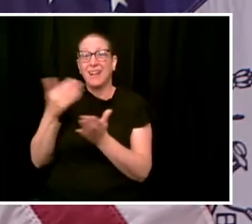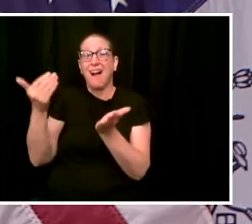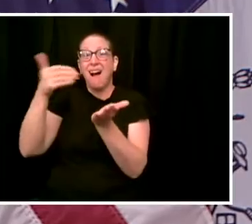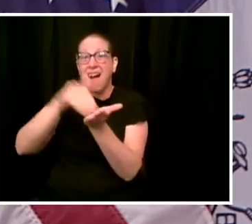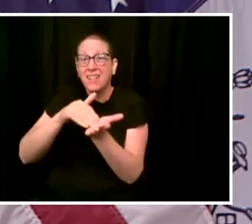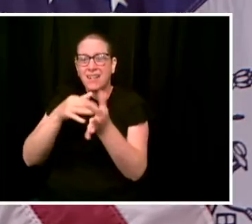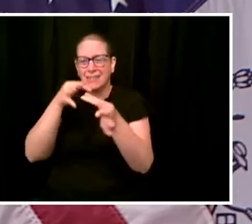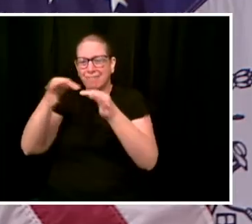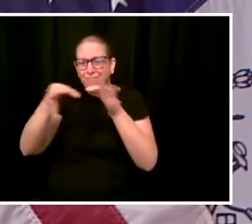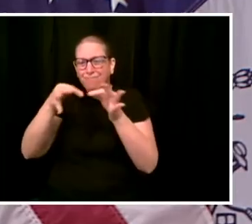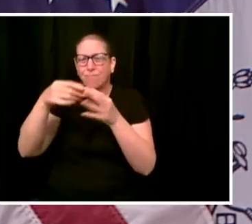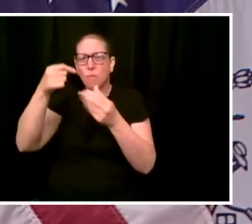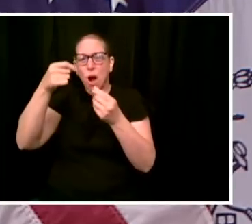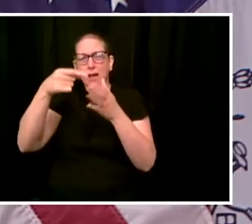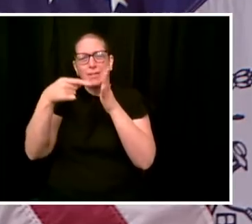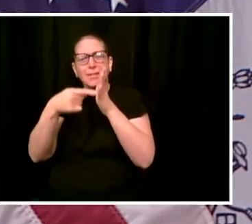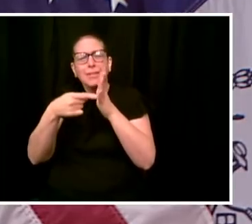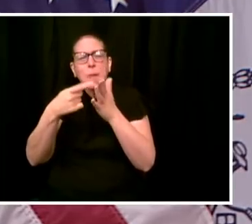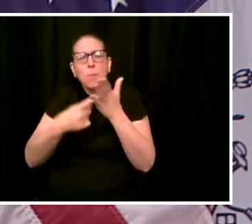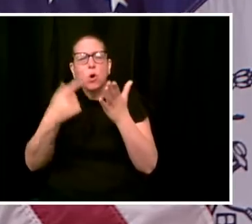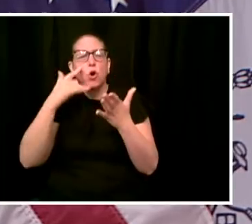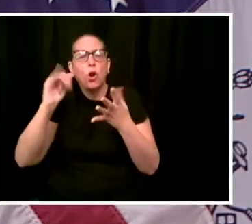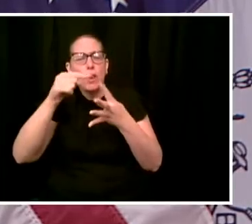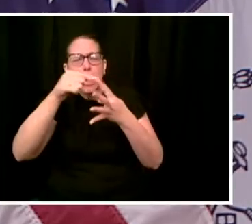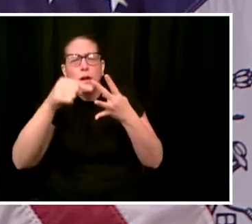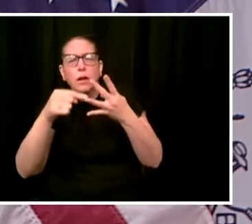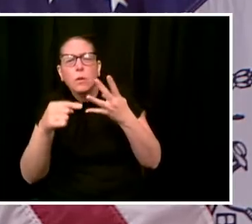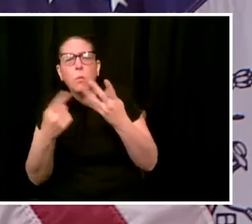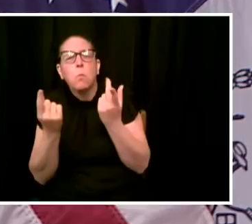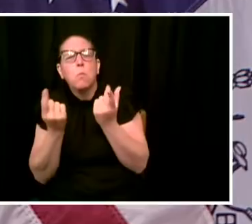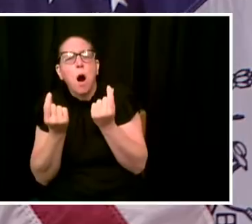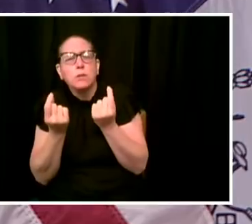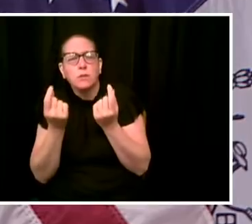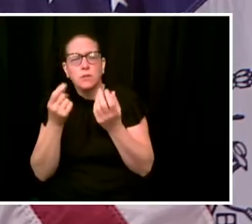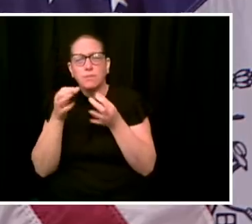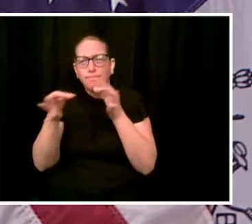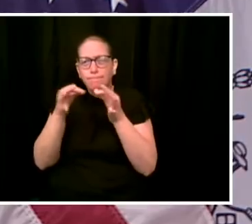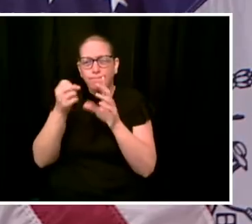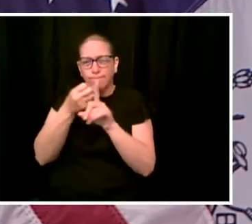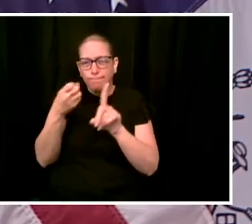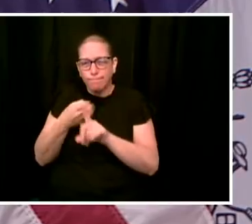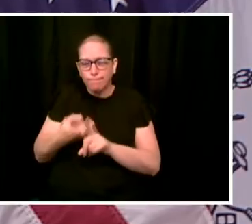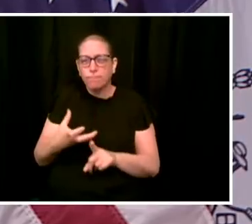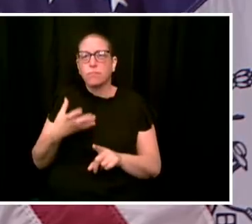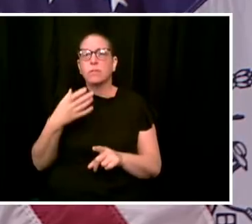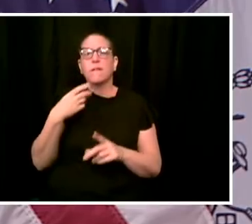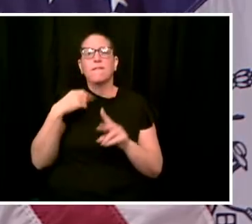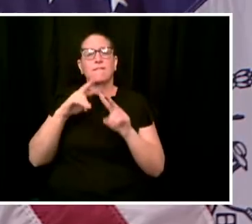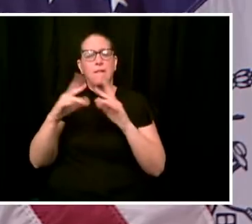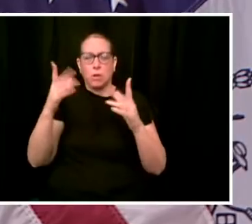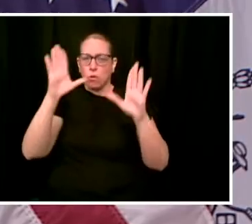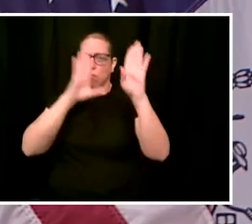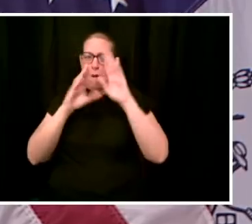THE BEGINNING OF HE W BECAUSE WE WANT TOKPEE MREINDING PARENTS AN FALERO LOU THE M ICAN